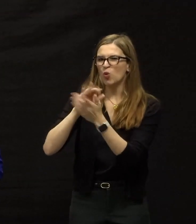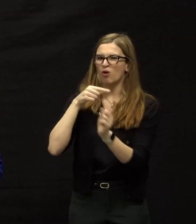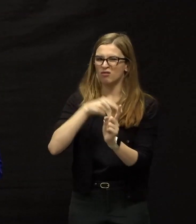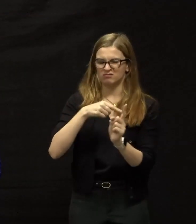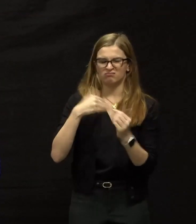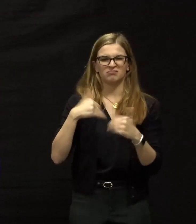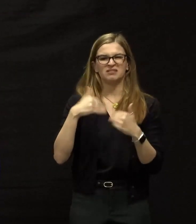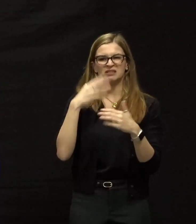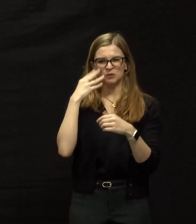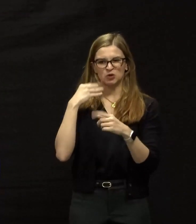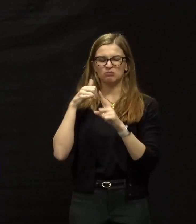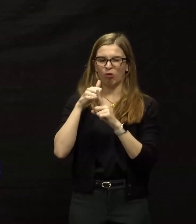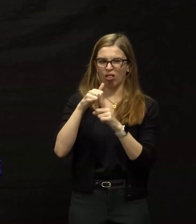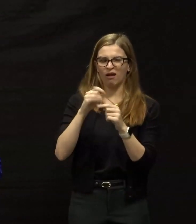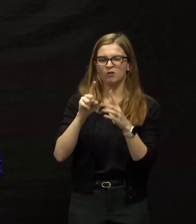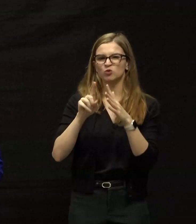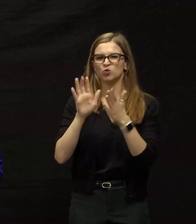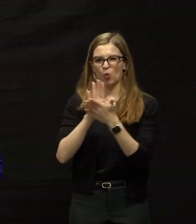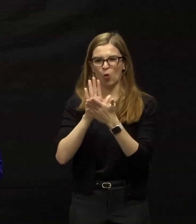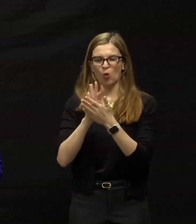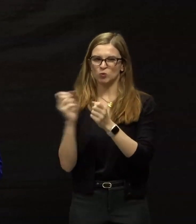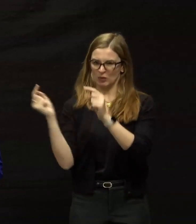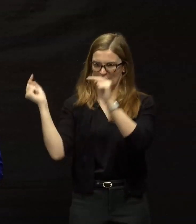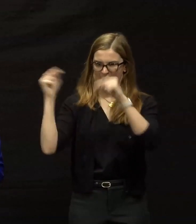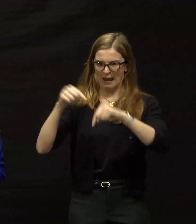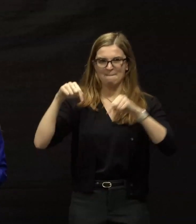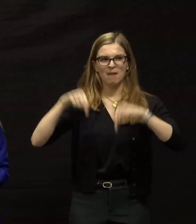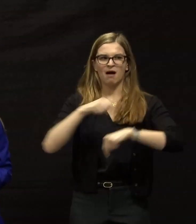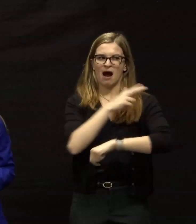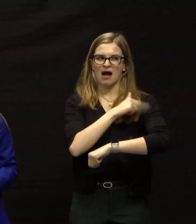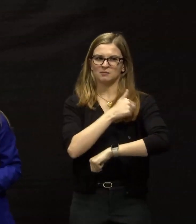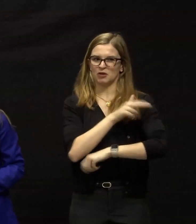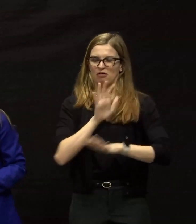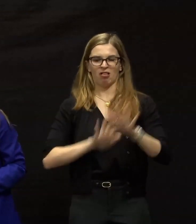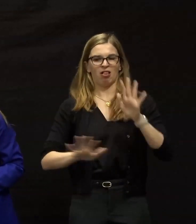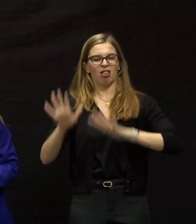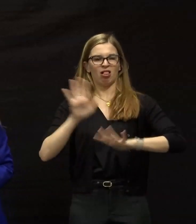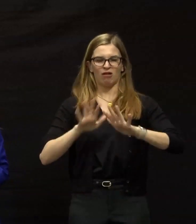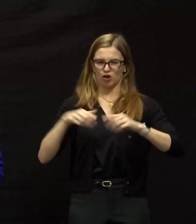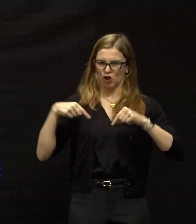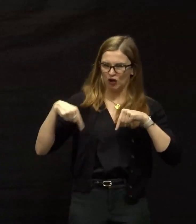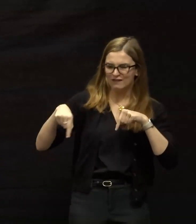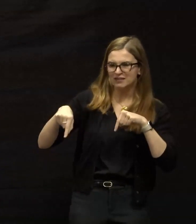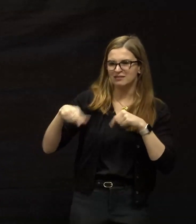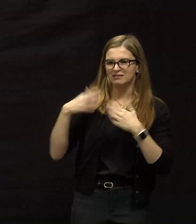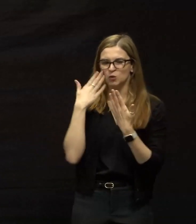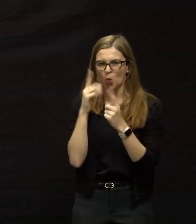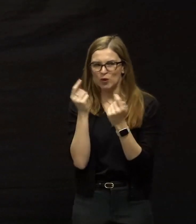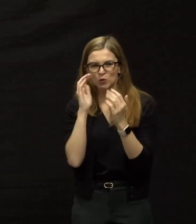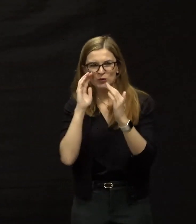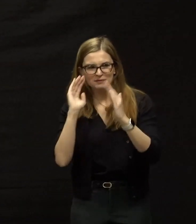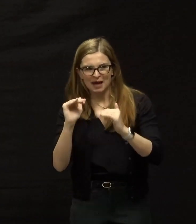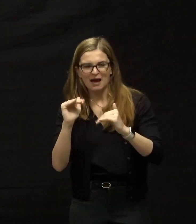Let's say that they're being bullied in school, which is a pretty common experience. And so we'll say, "Hey, you know, there's this character that came to the hospital